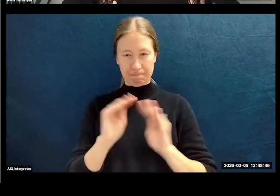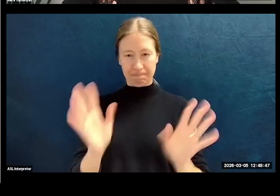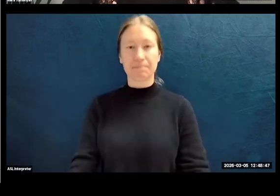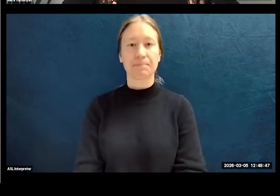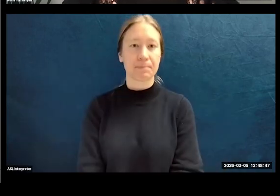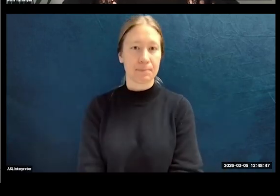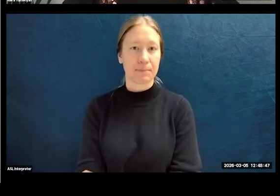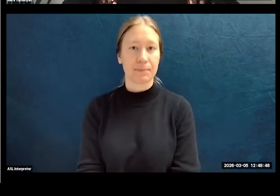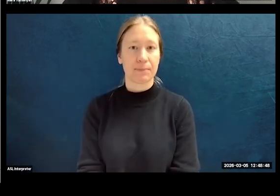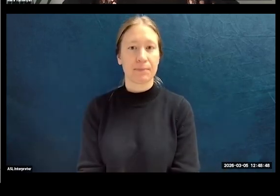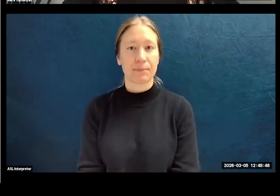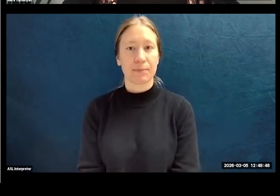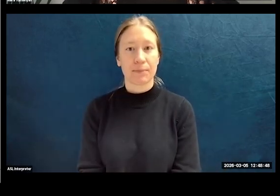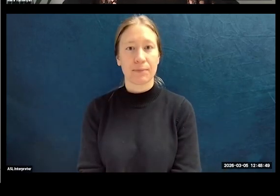Okay, gonna have to...